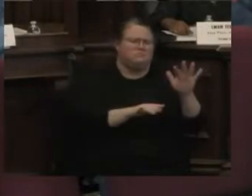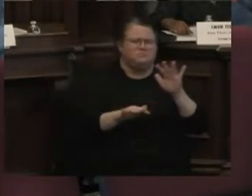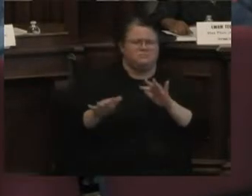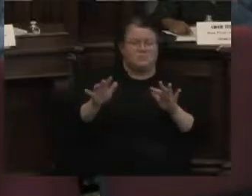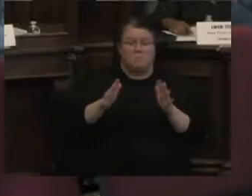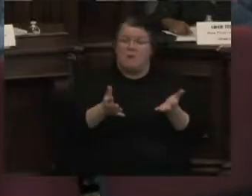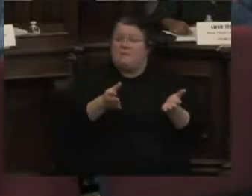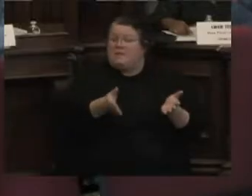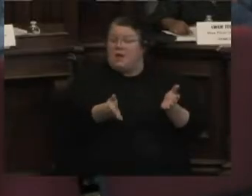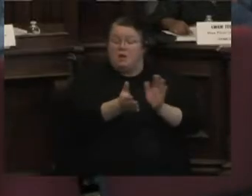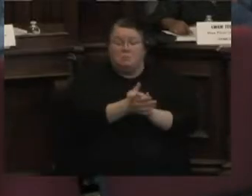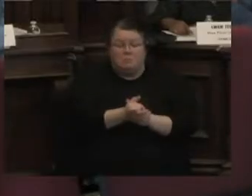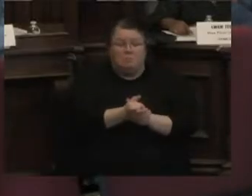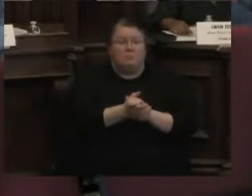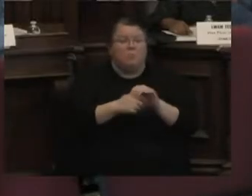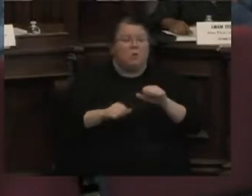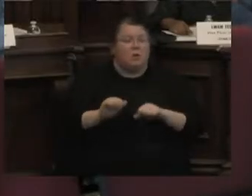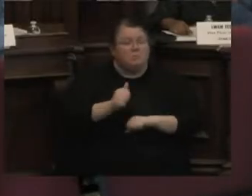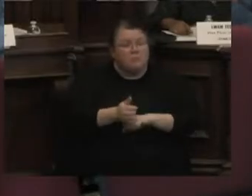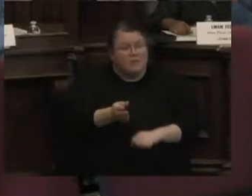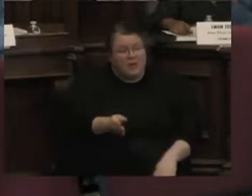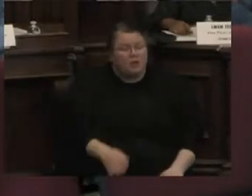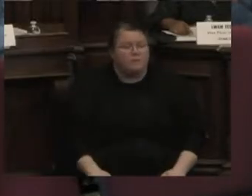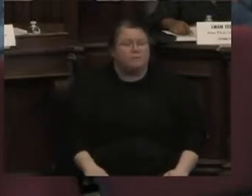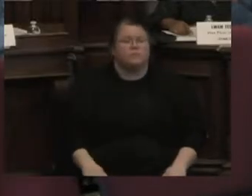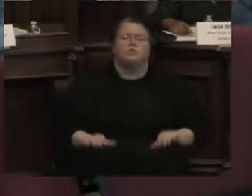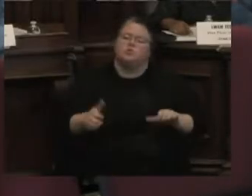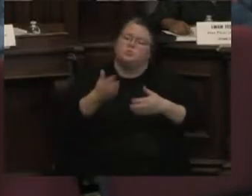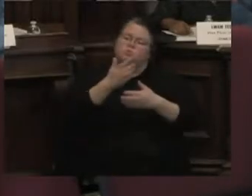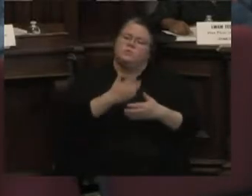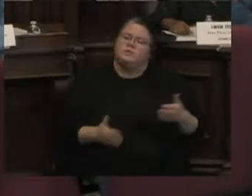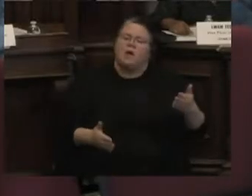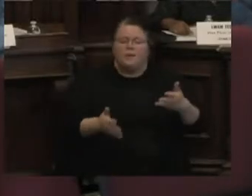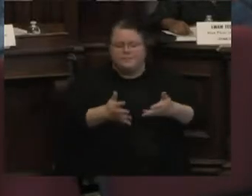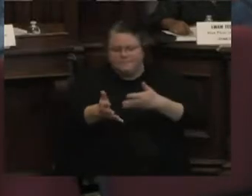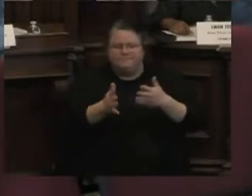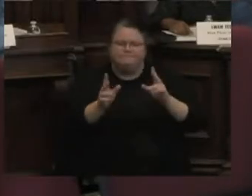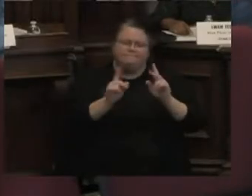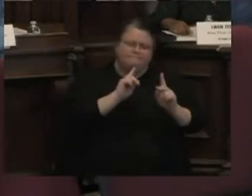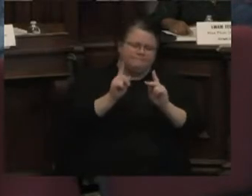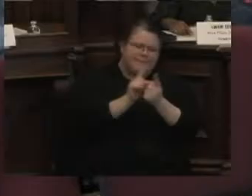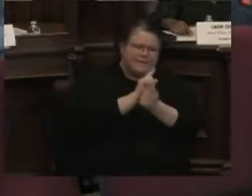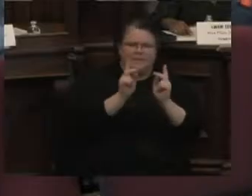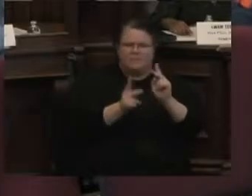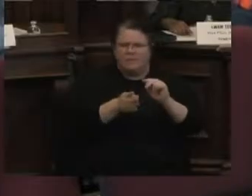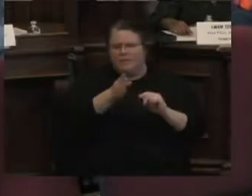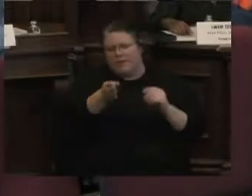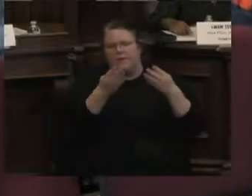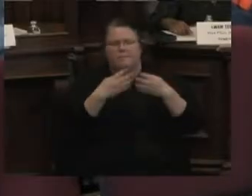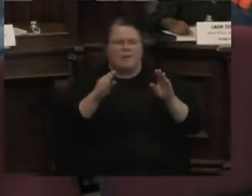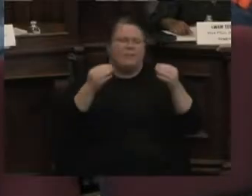That's a very diverse area where we have lots of people